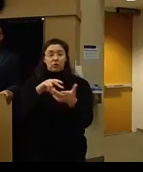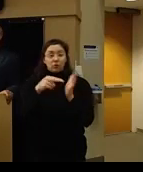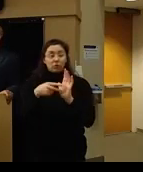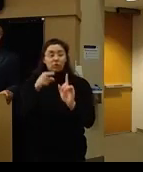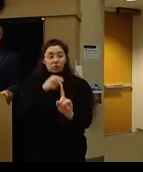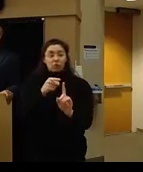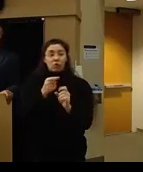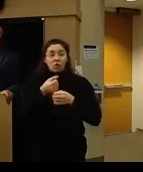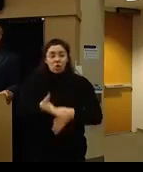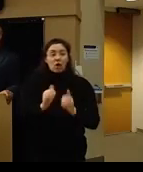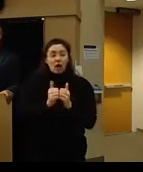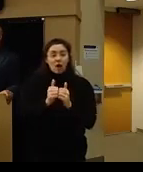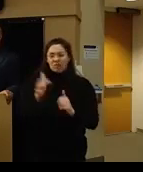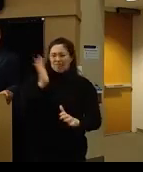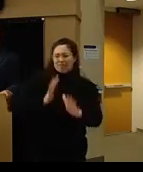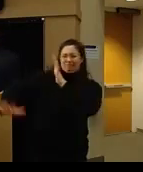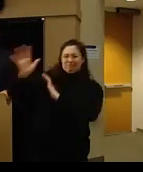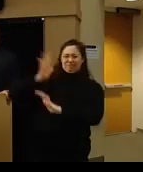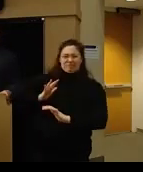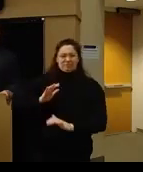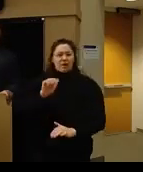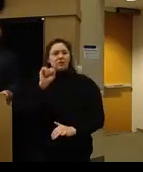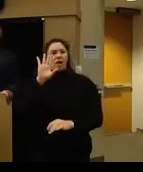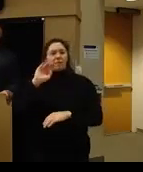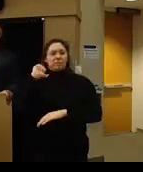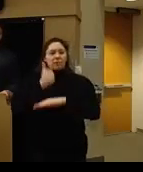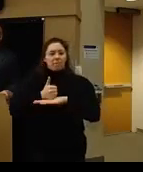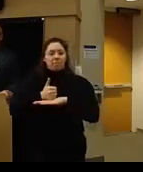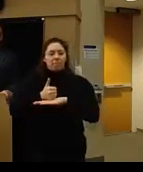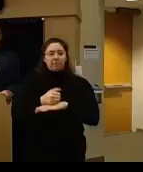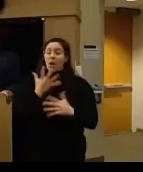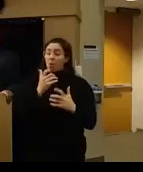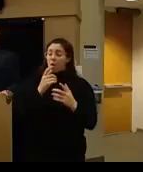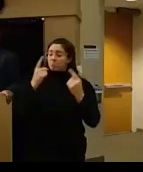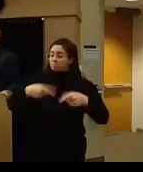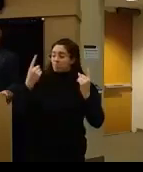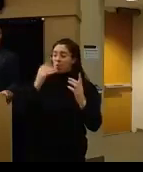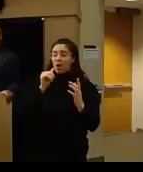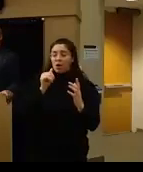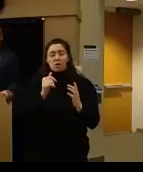from the time of the early asylums but I want to make the argument or the case that many of